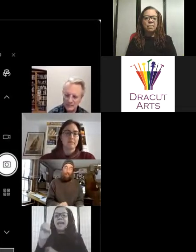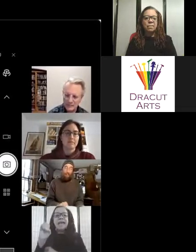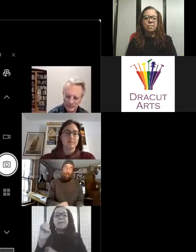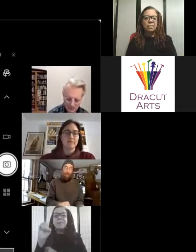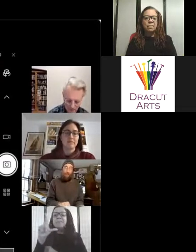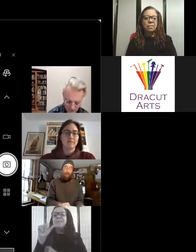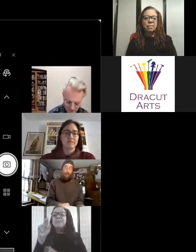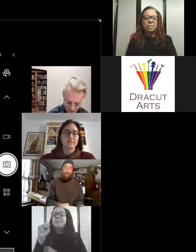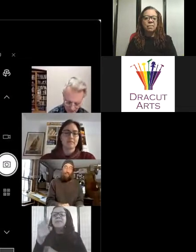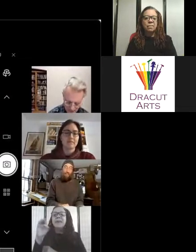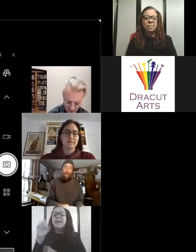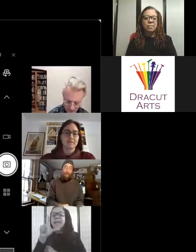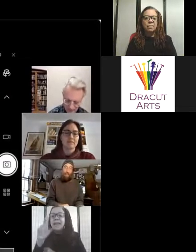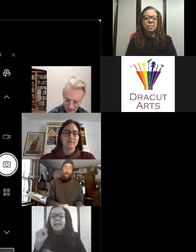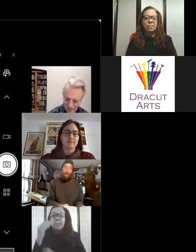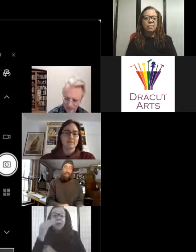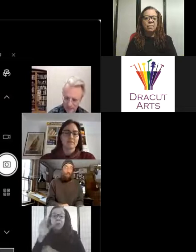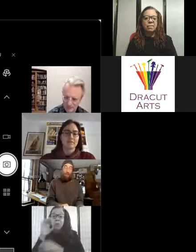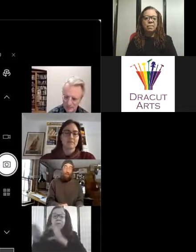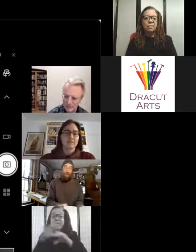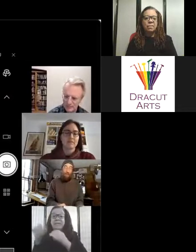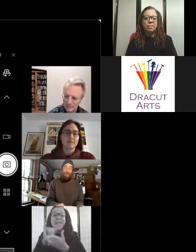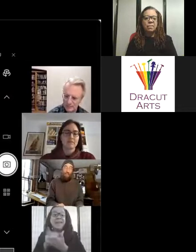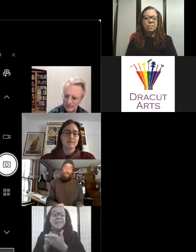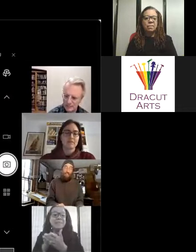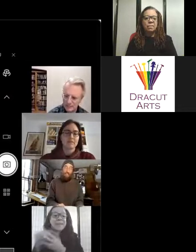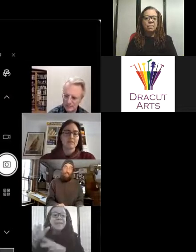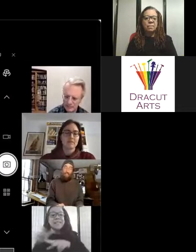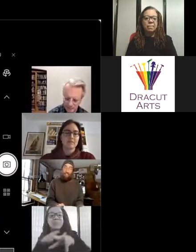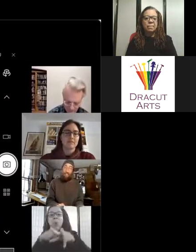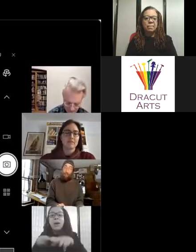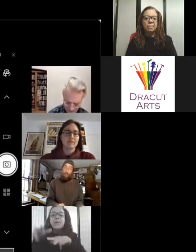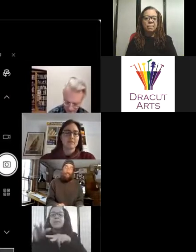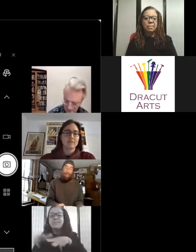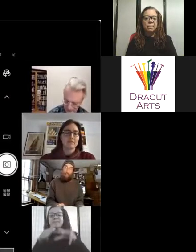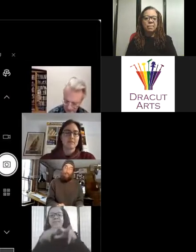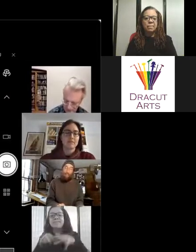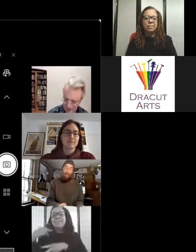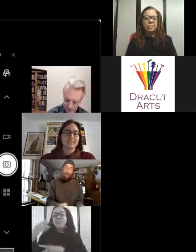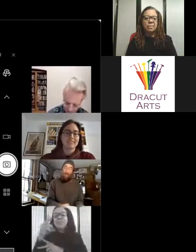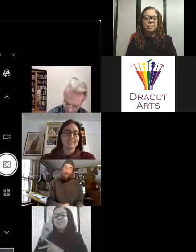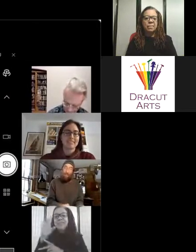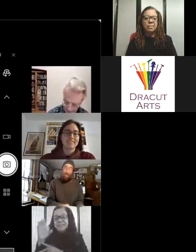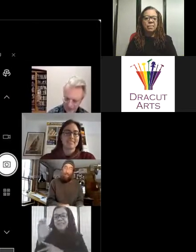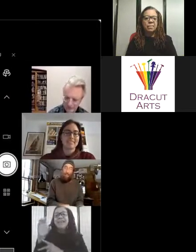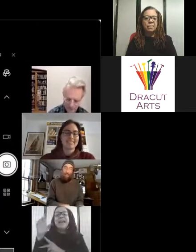I don't know if he ever actually did that. But hey, he's walking around Washington D.C., and Lincoln was making these speeches out the window sometimes. So,